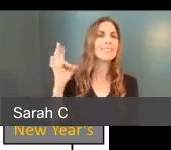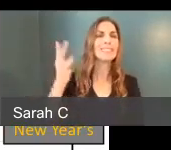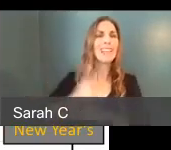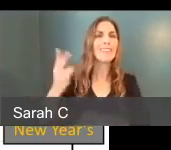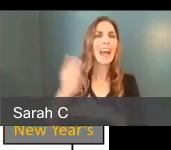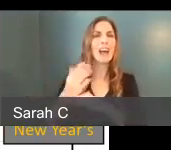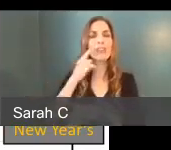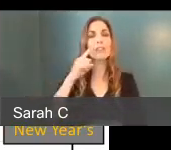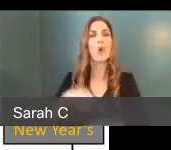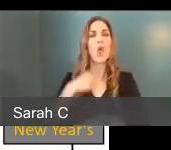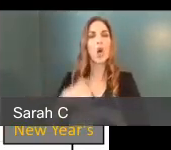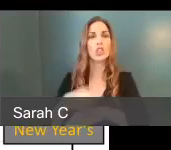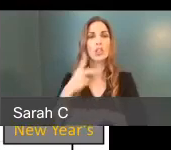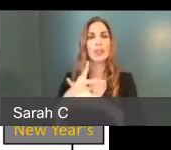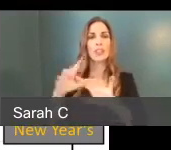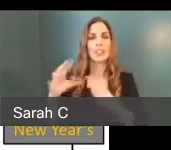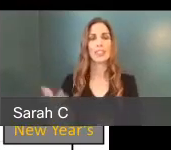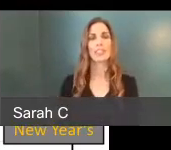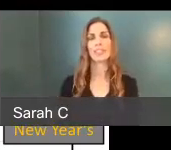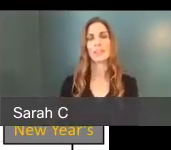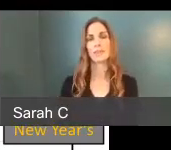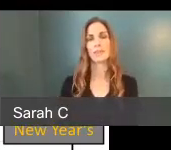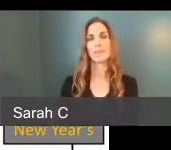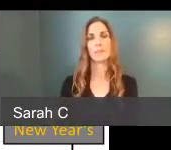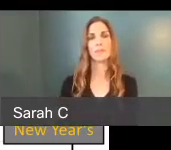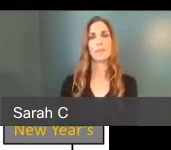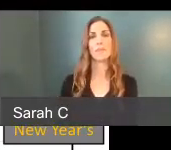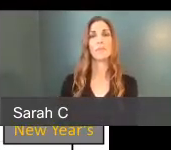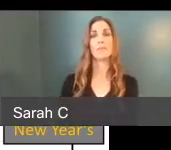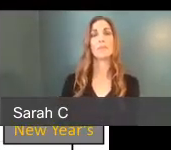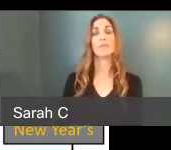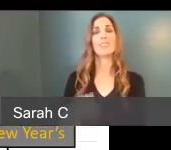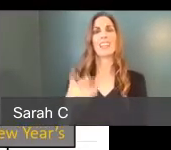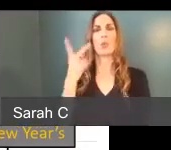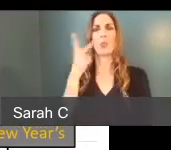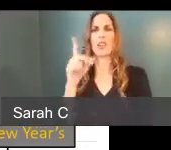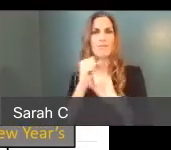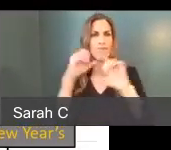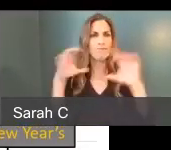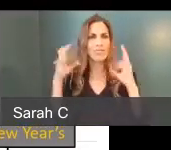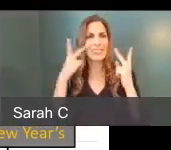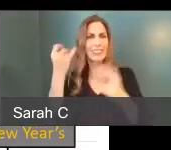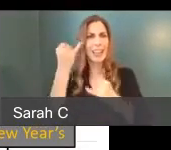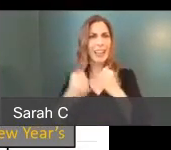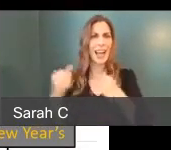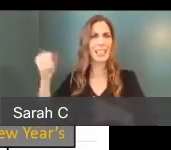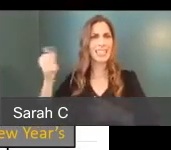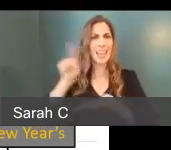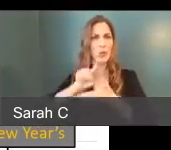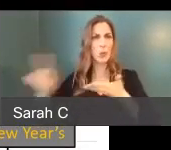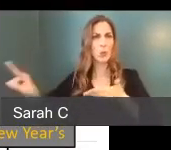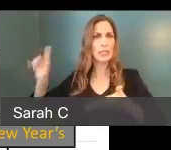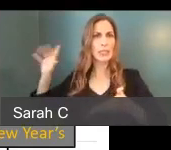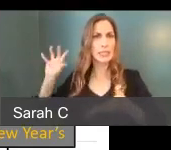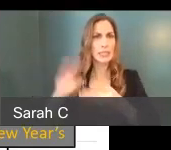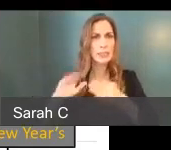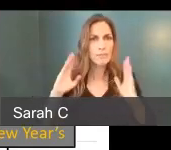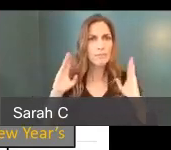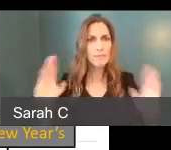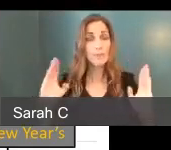care facilities. So next we'll zoom in to the last 10 weeks and note that both the 14 day